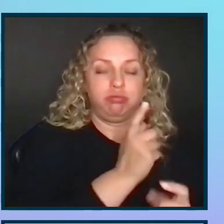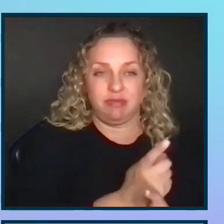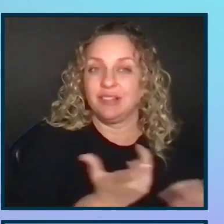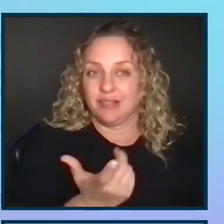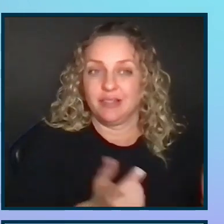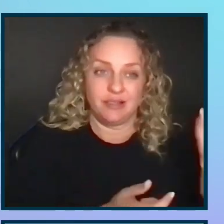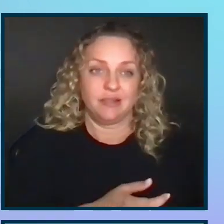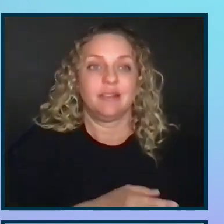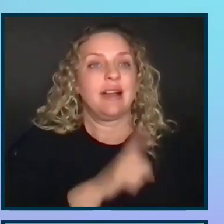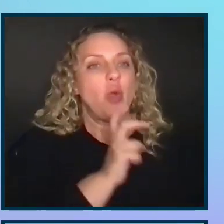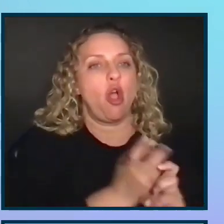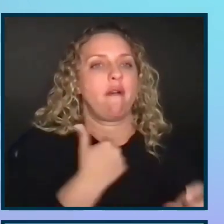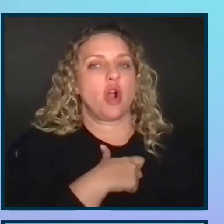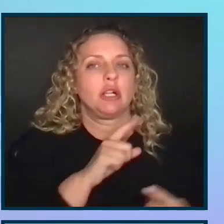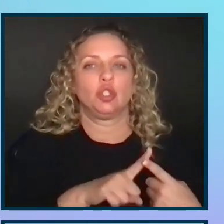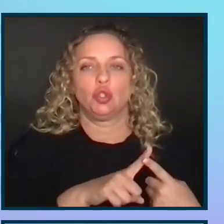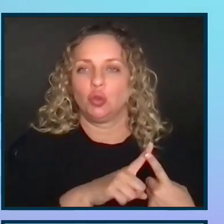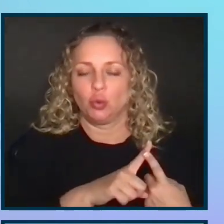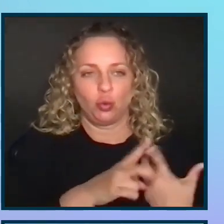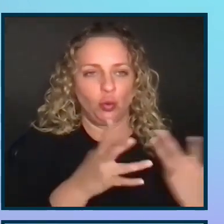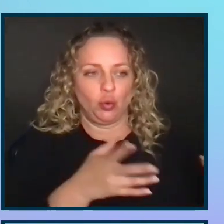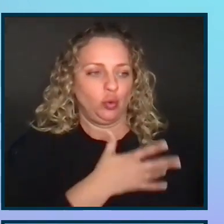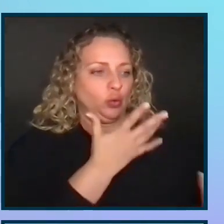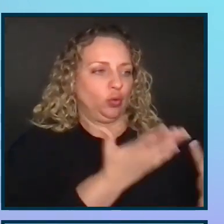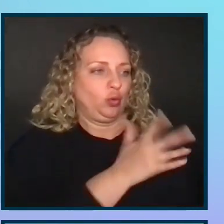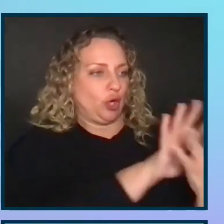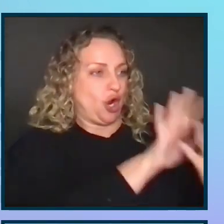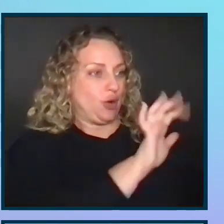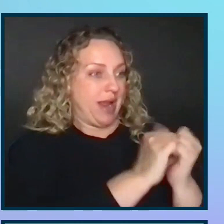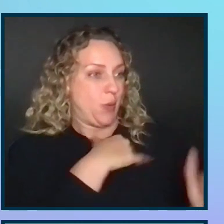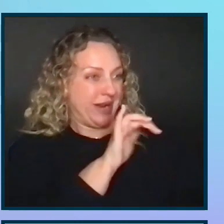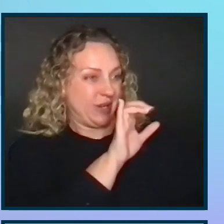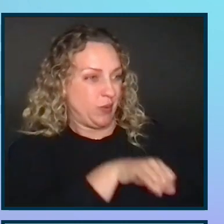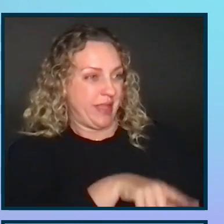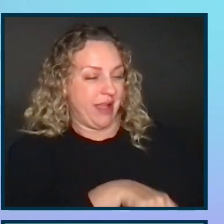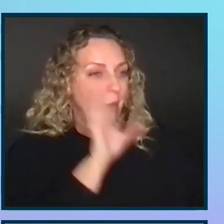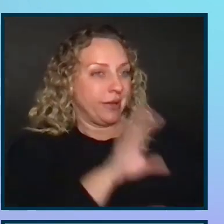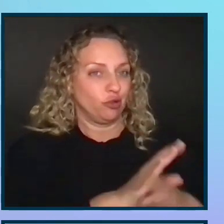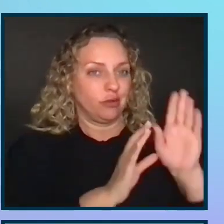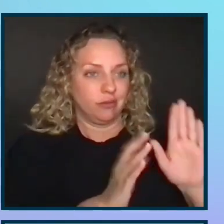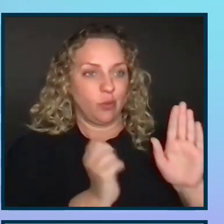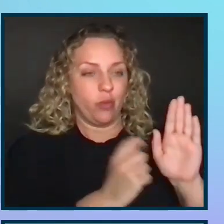and it's very hard for us to govern contrast in this pattern. It's also very hard for a user using assistive technology